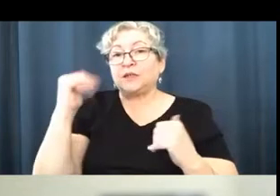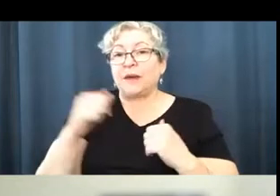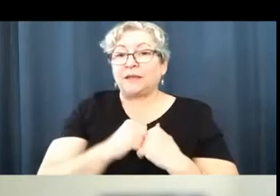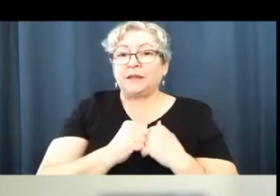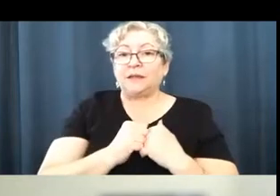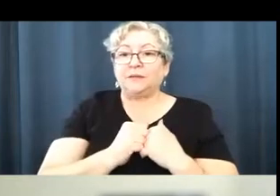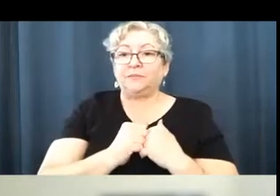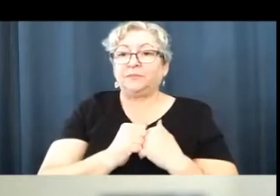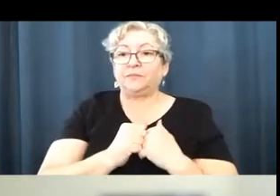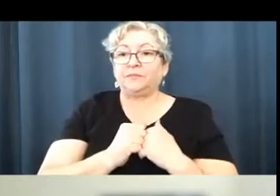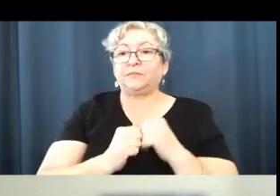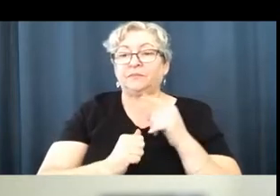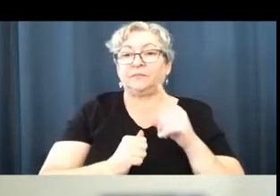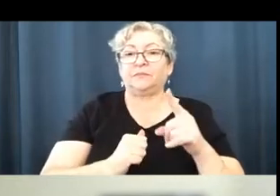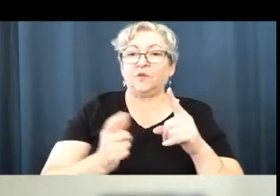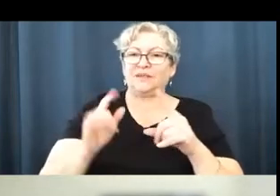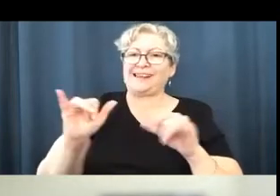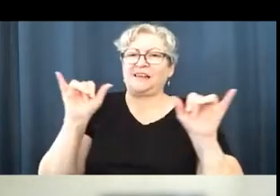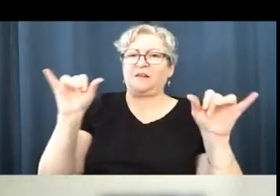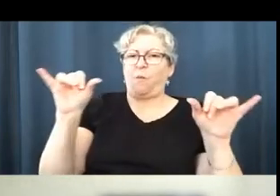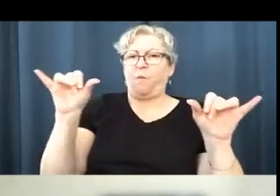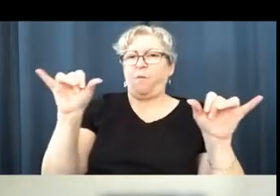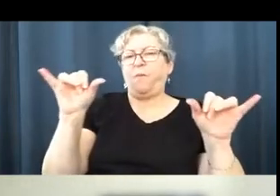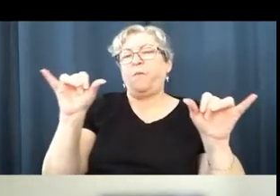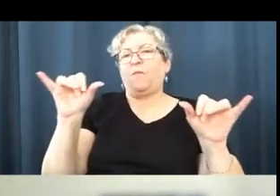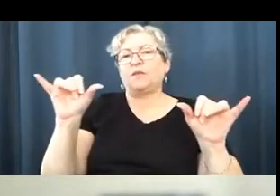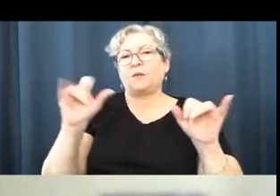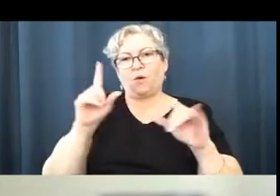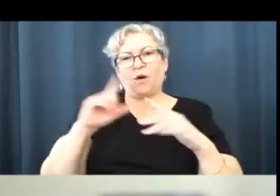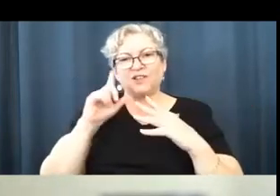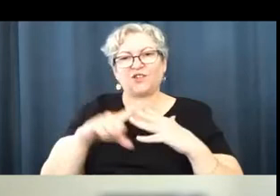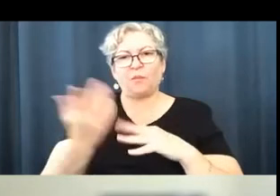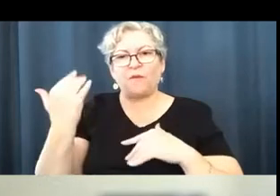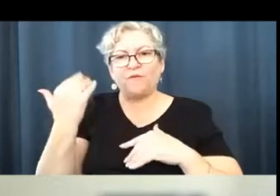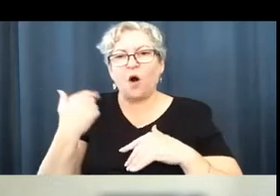Okay, so now I'm back to the original place that I started, and I'm just gonna arrow down